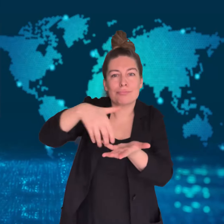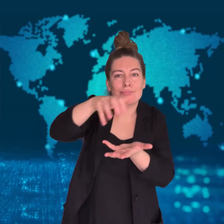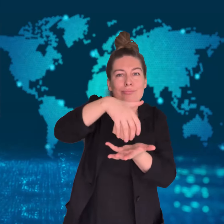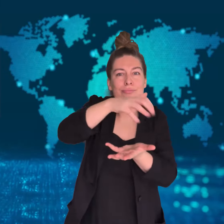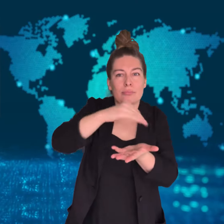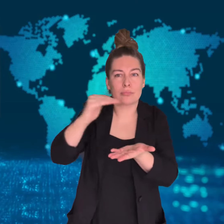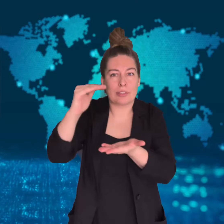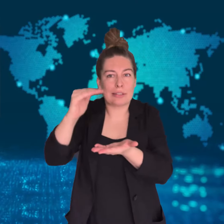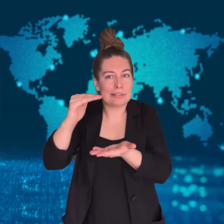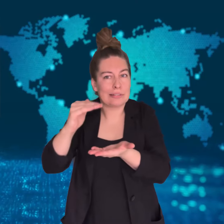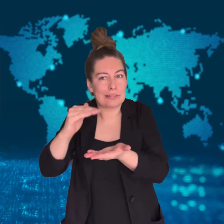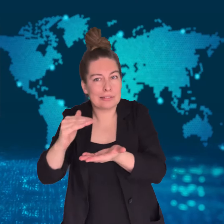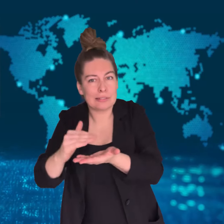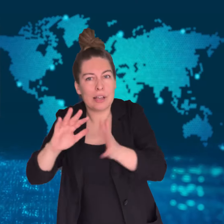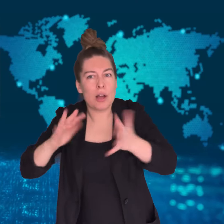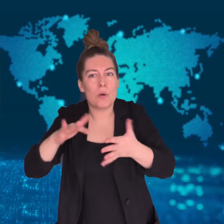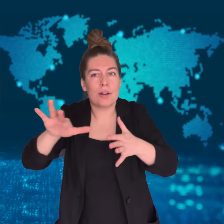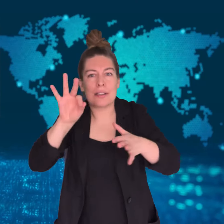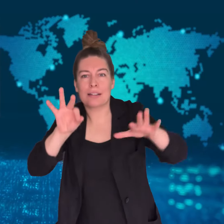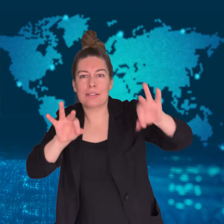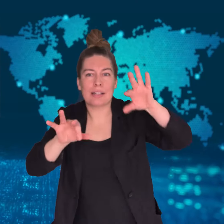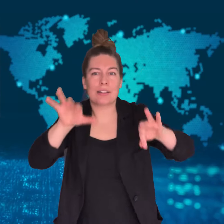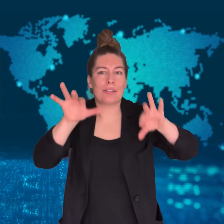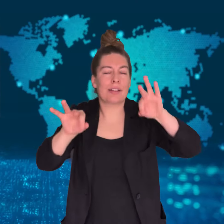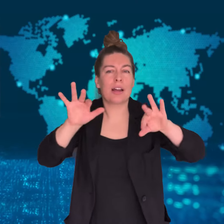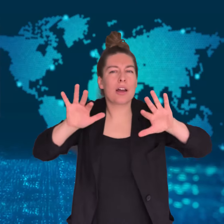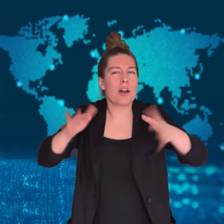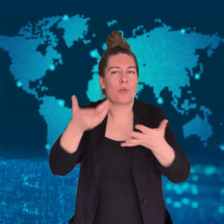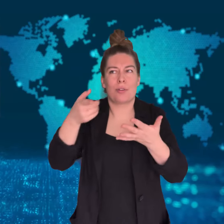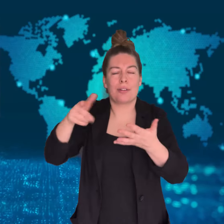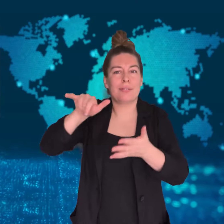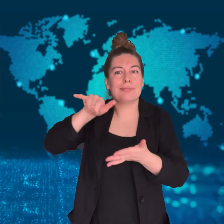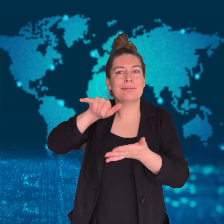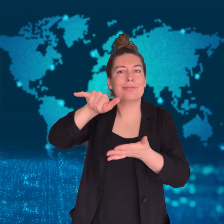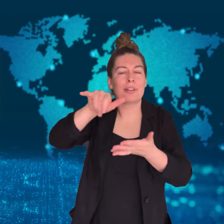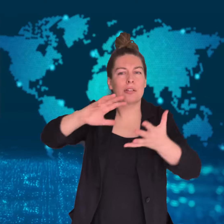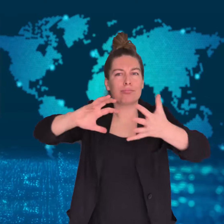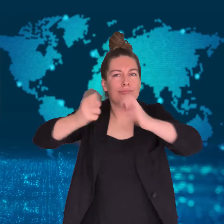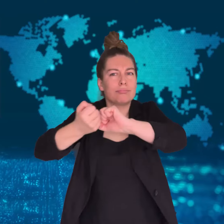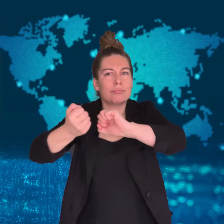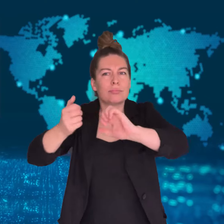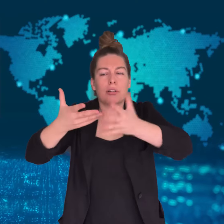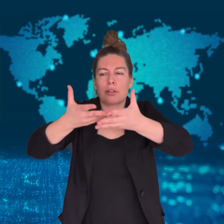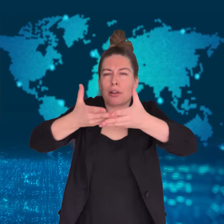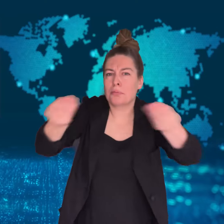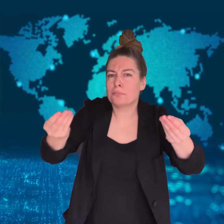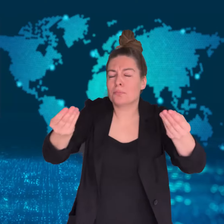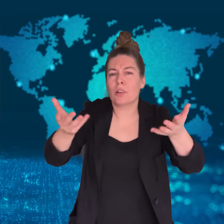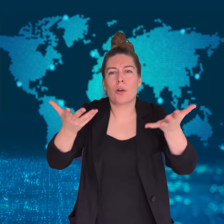They fear the longer the search is delayed, the less the chance of